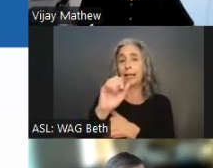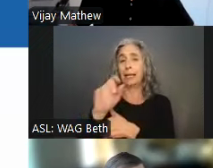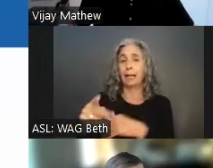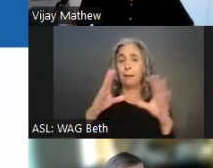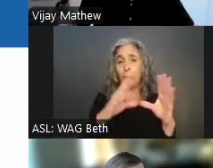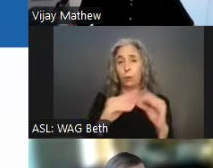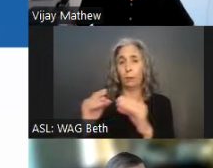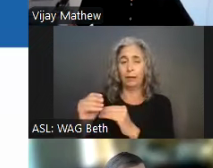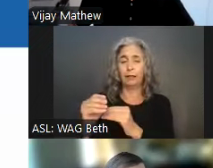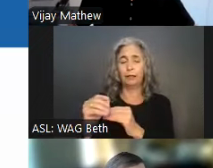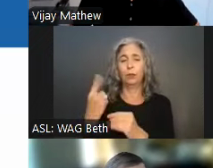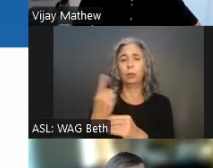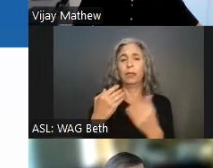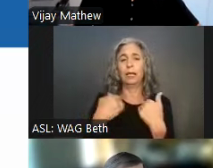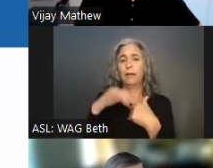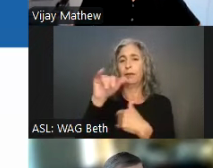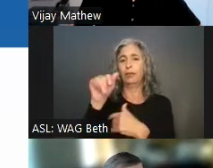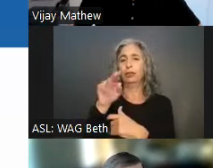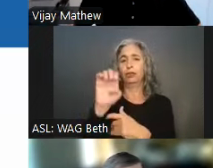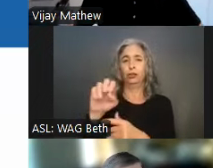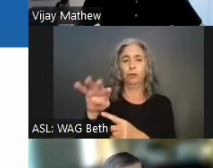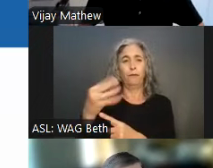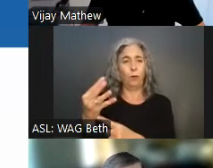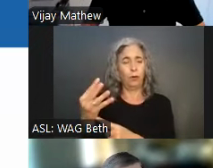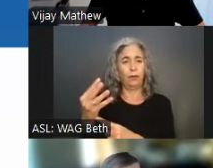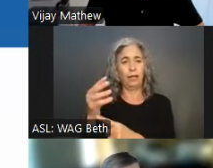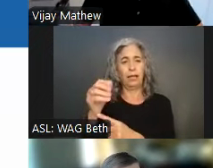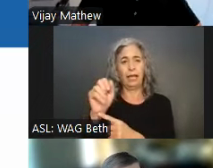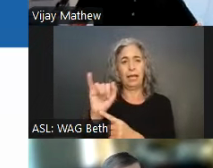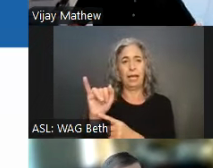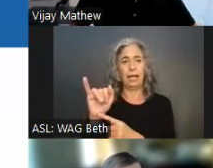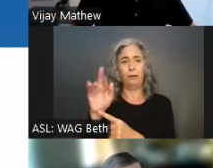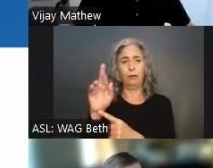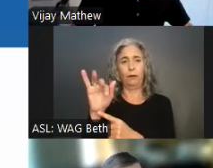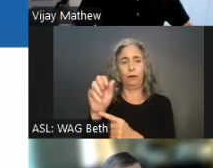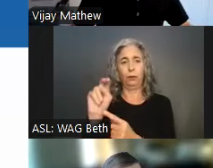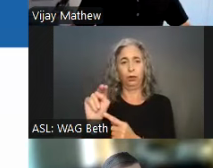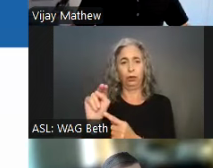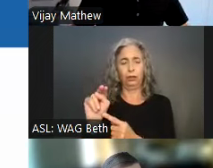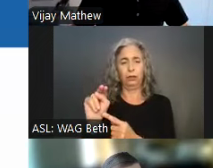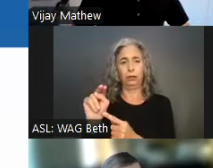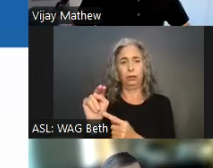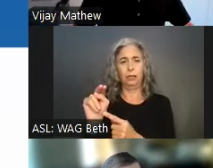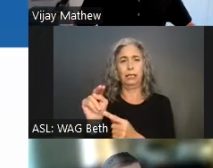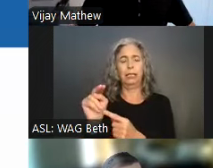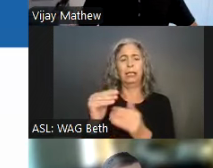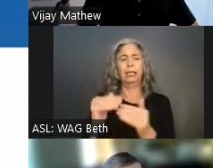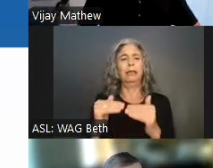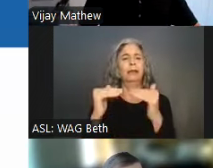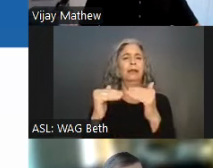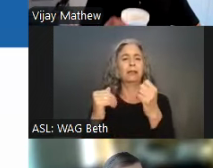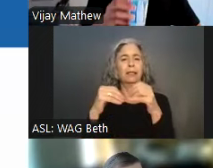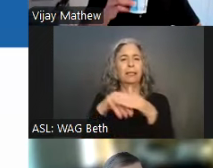we have on June 4th AI revolution, enhancing accessibility through innovative solutions. That